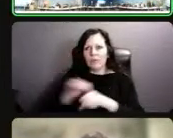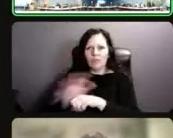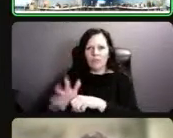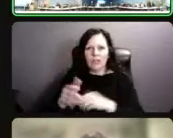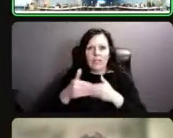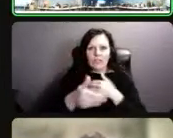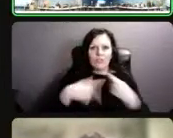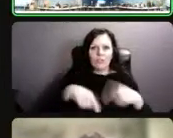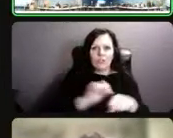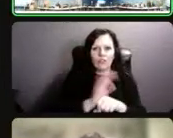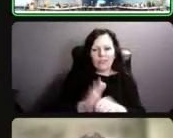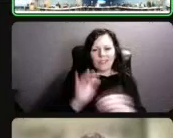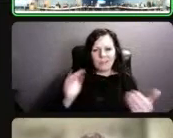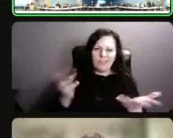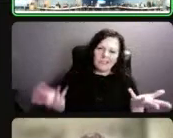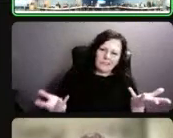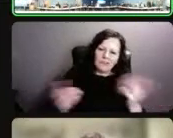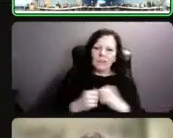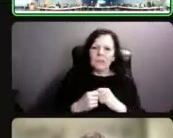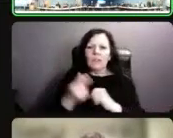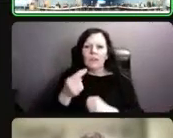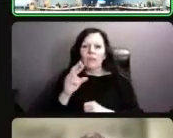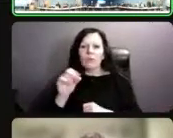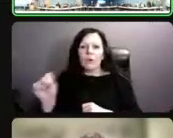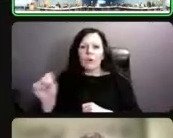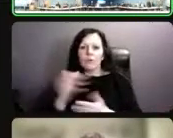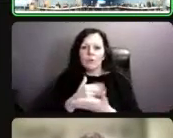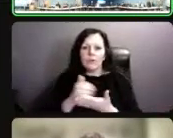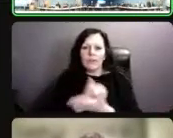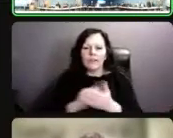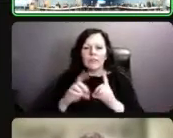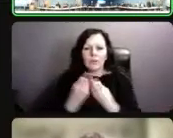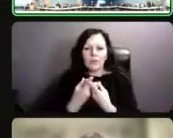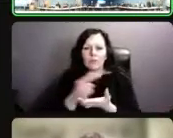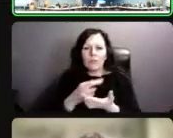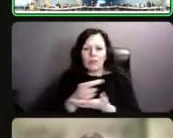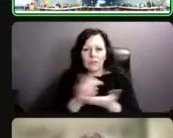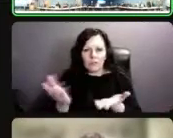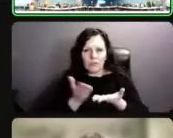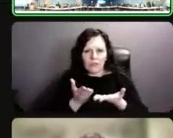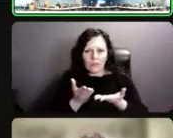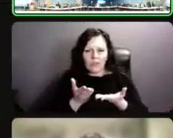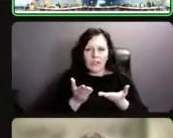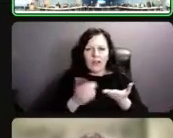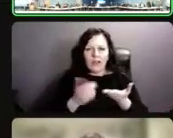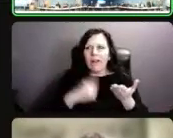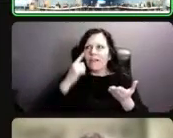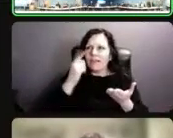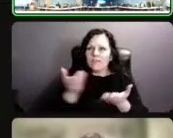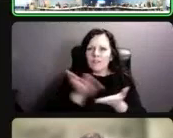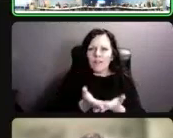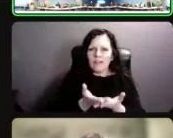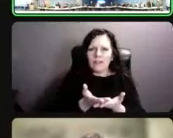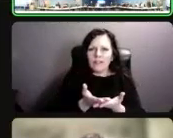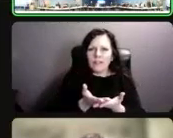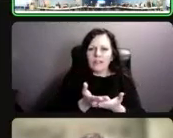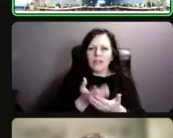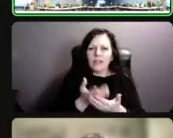HAPPENED IN THE LAST THREE YEARS AND OUR HOPE THAT DATA